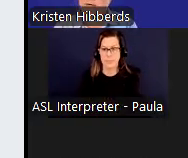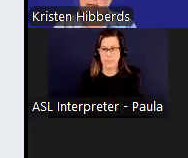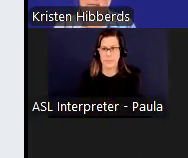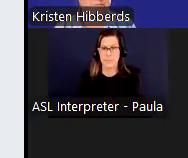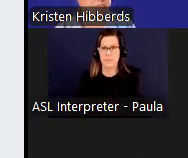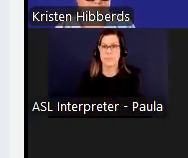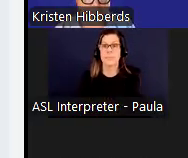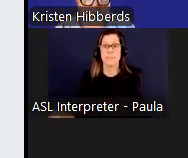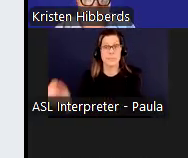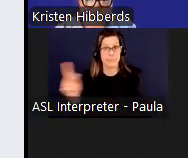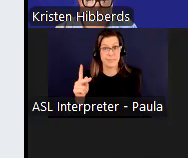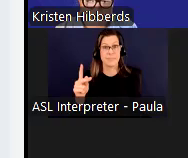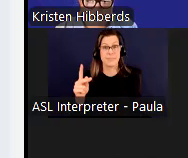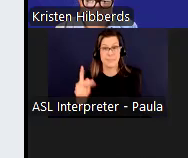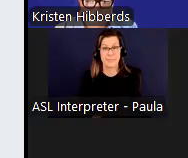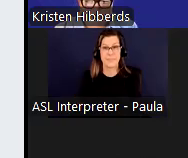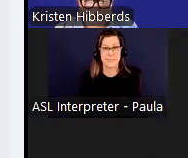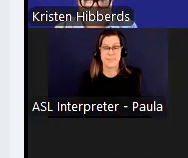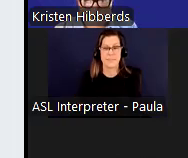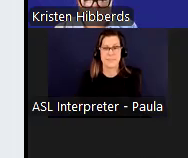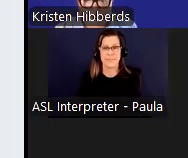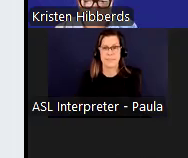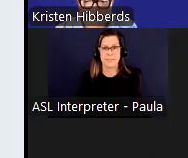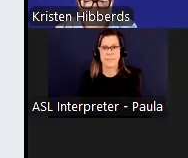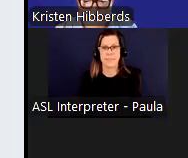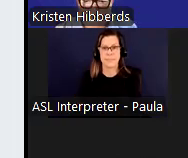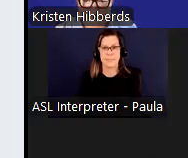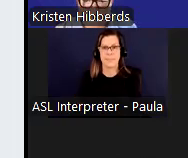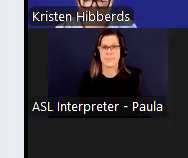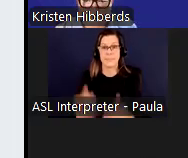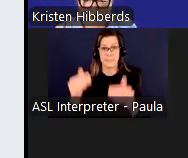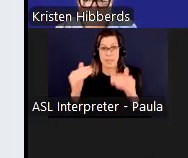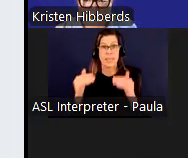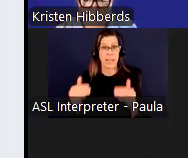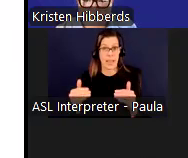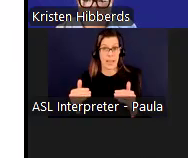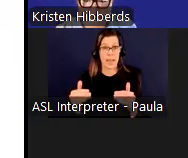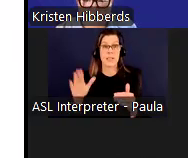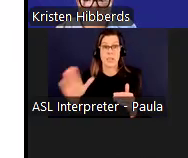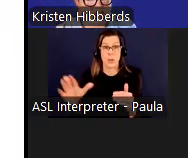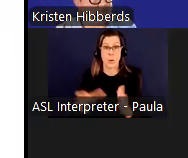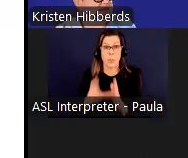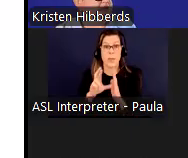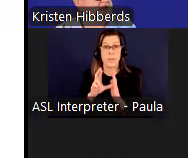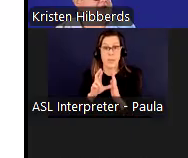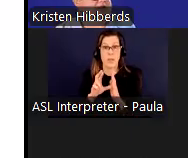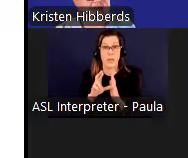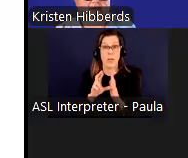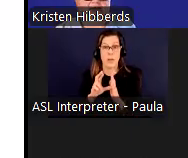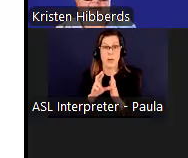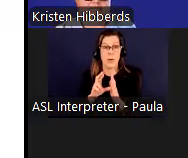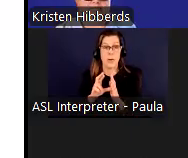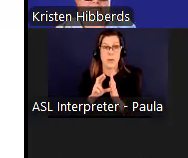OK, so next for your review is going to be